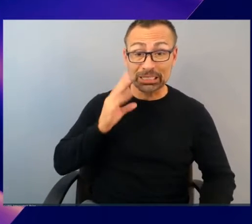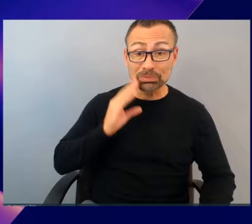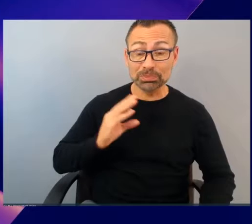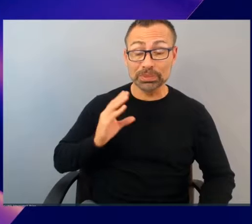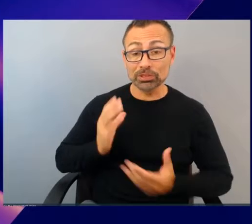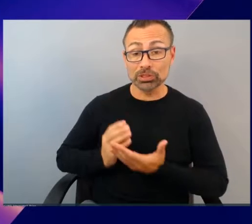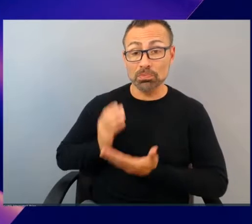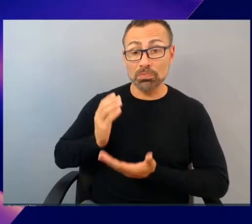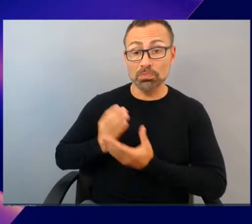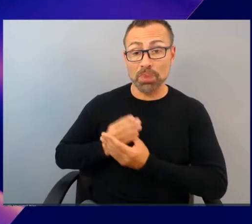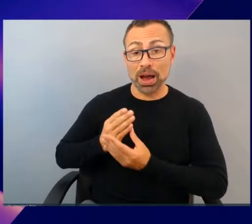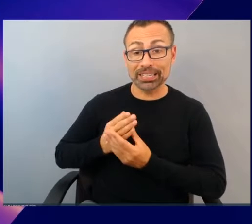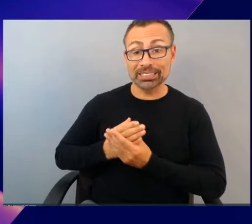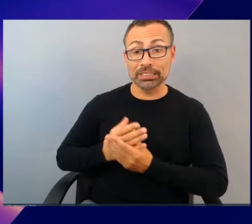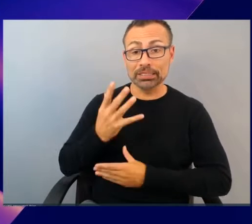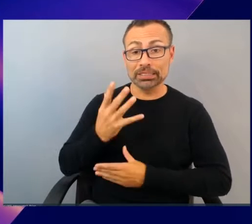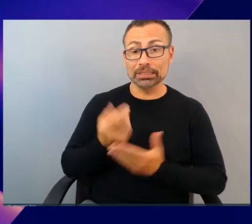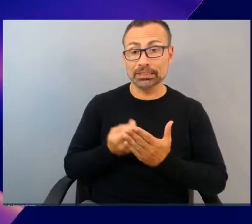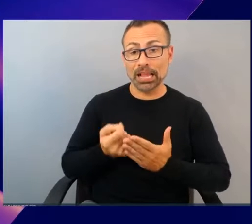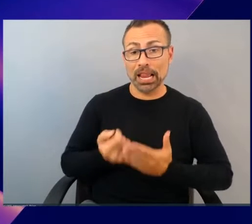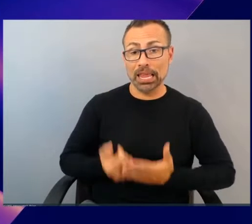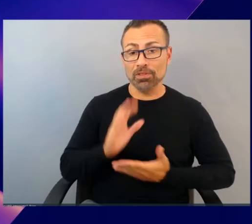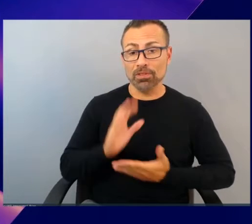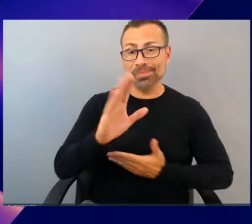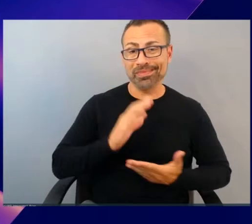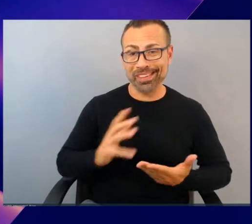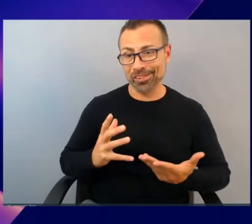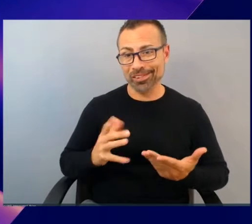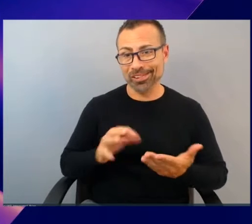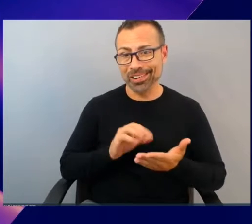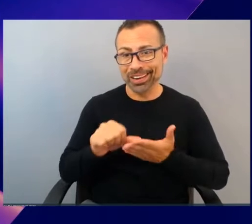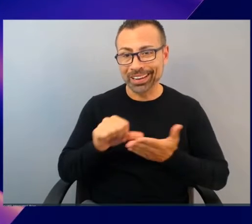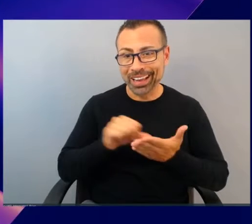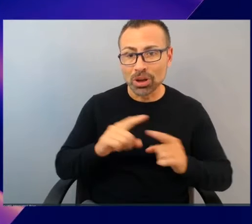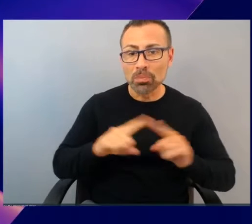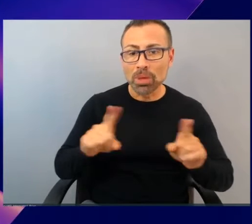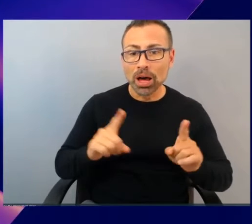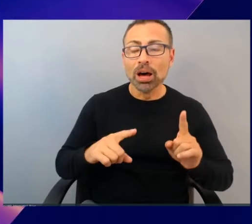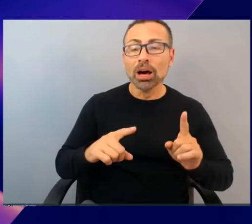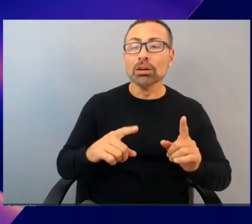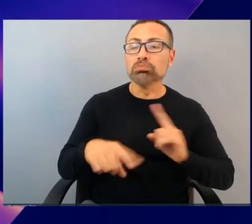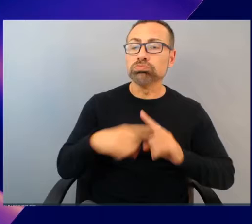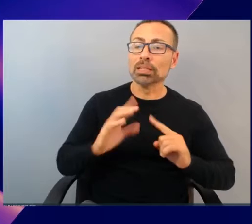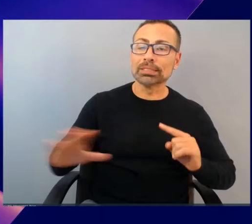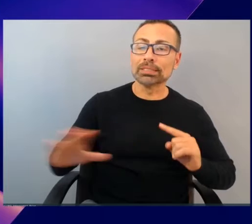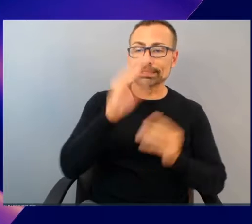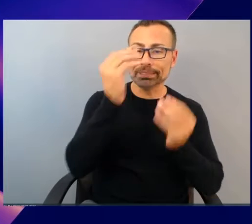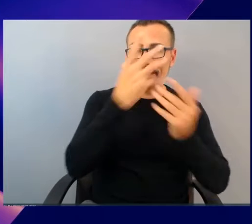from their accounts and data destruction, as well as unauthorized resources have been created